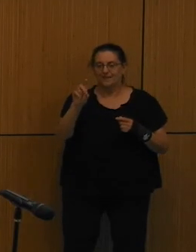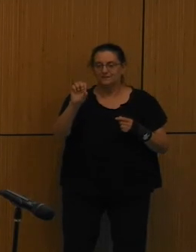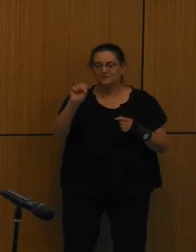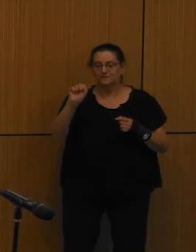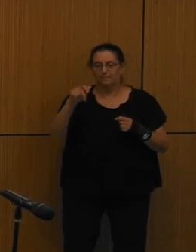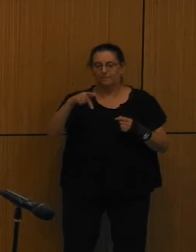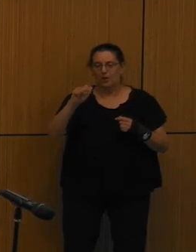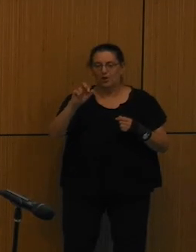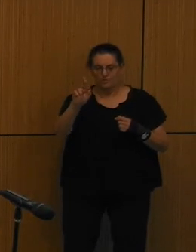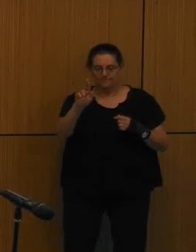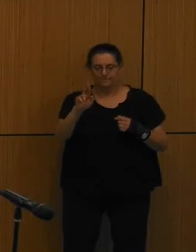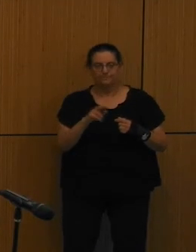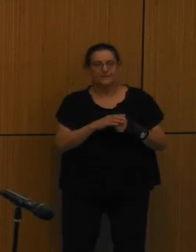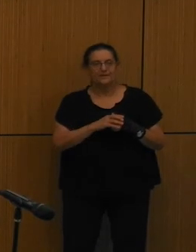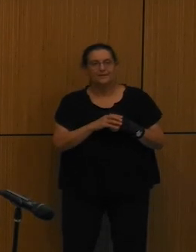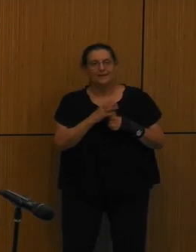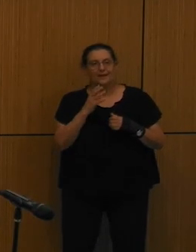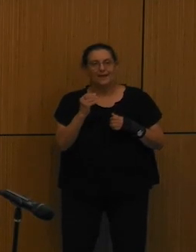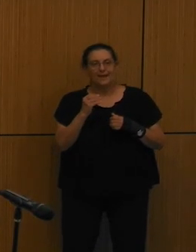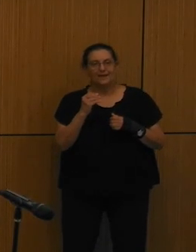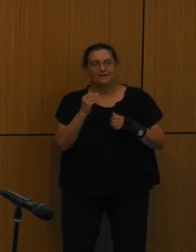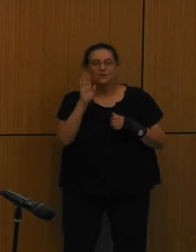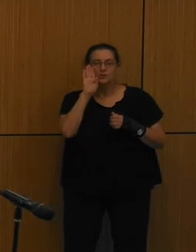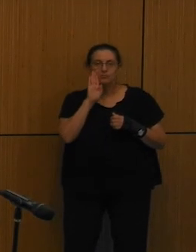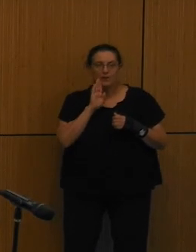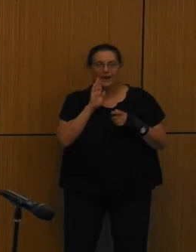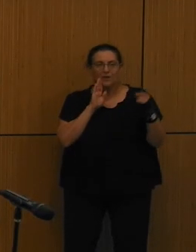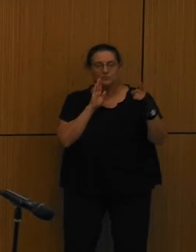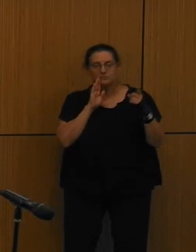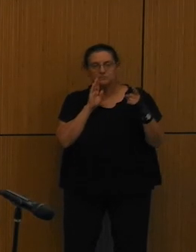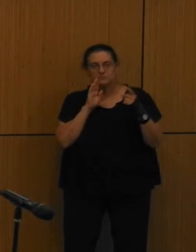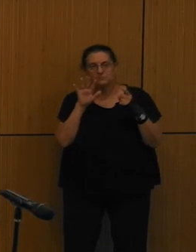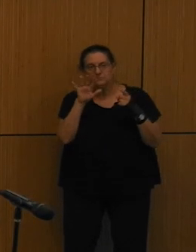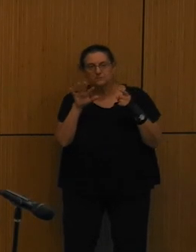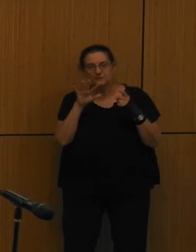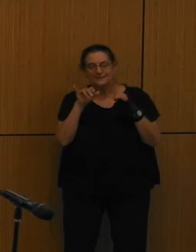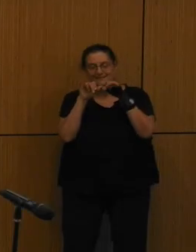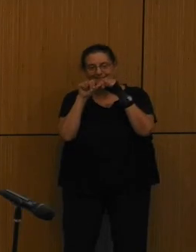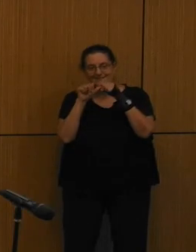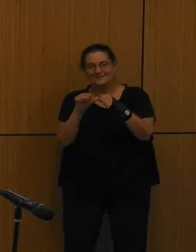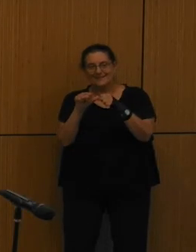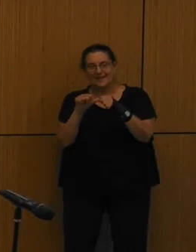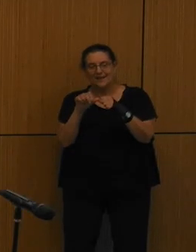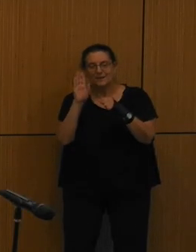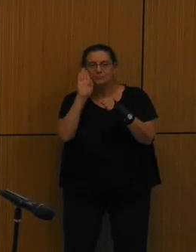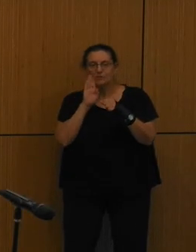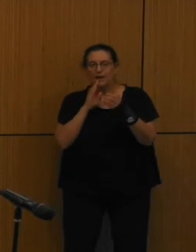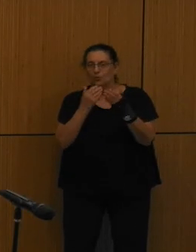The, brownish grains, kind of stay brownish looking no matter what their orientation is.